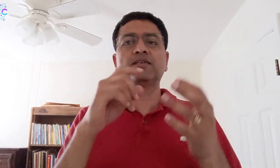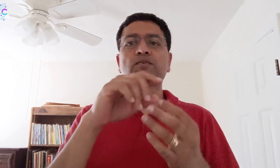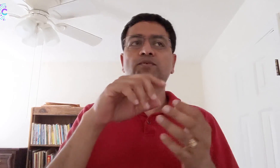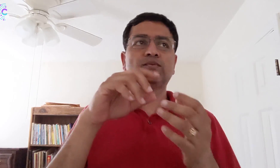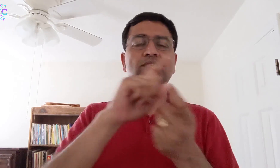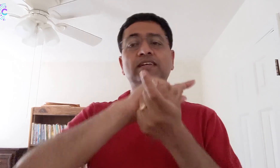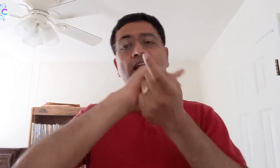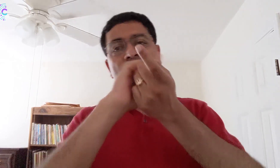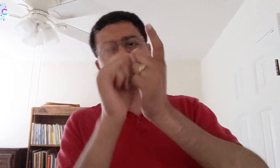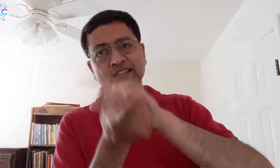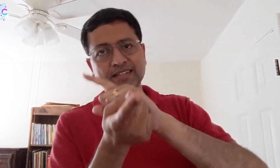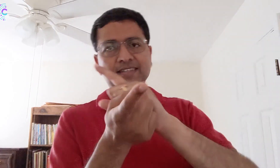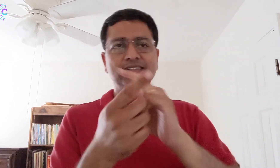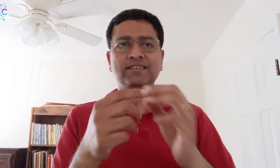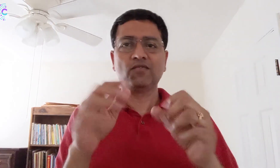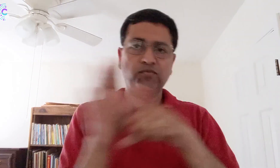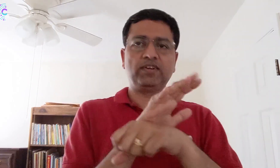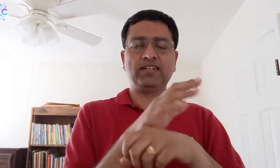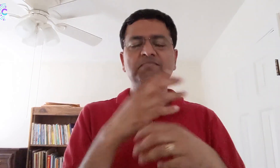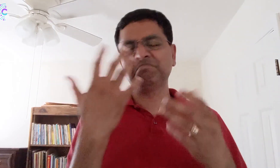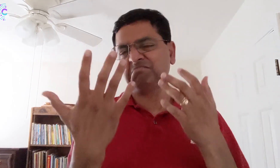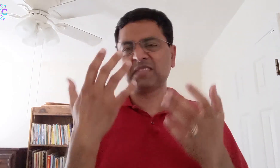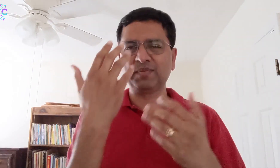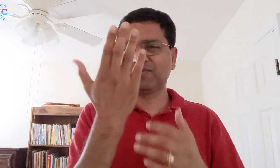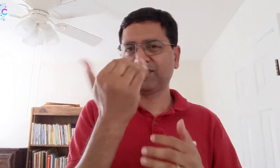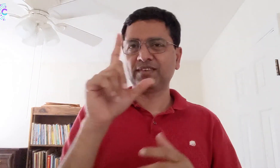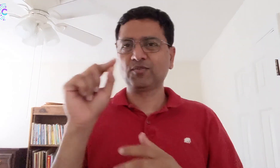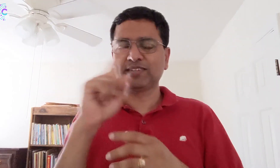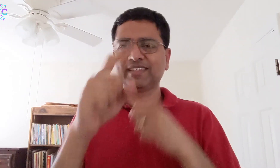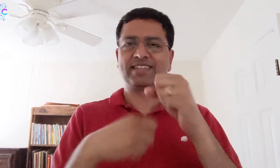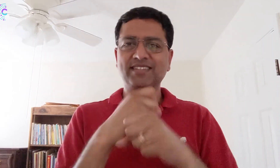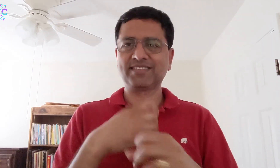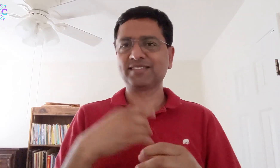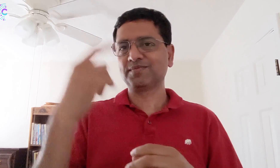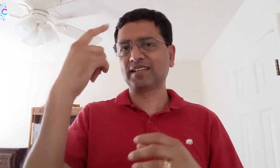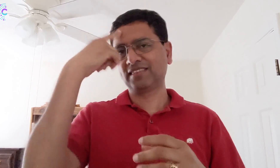translate that information fully, perhaps will take, I think, about 15 to 20 years.